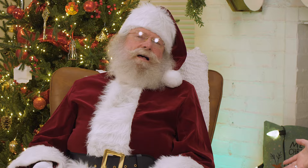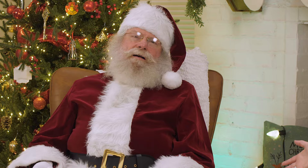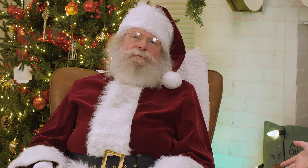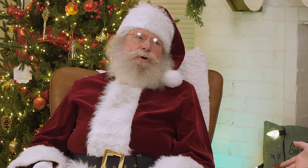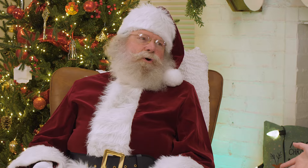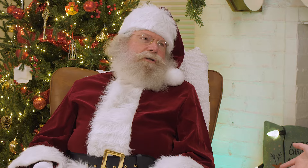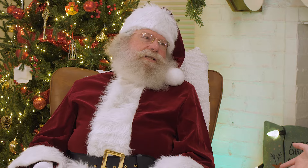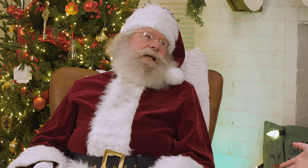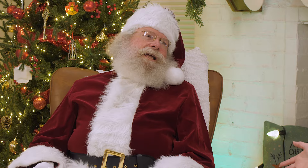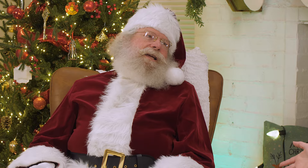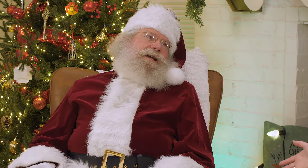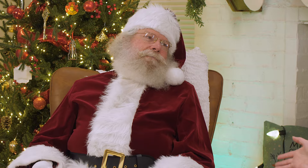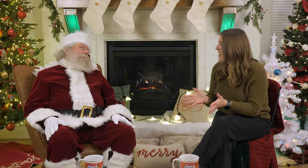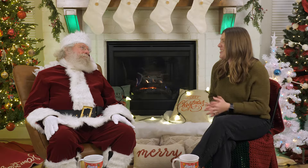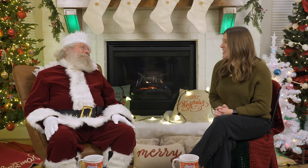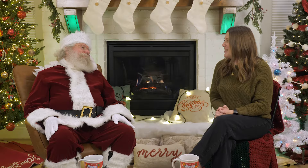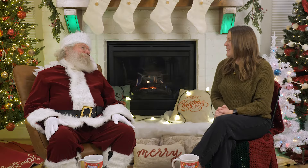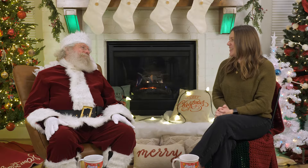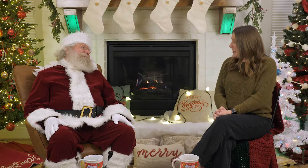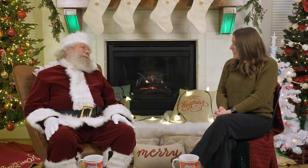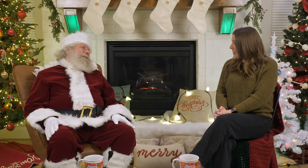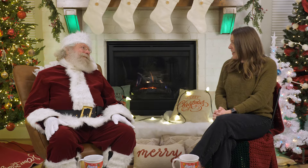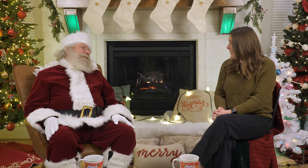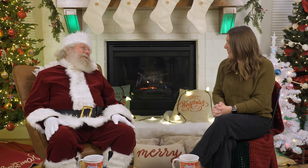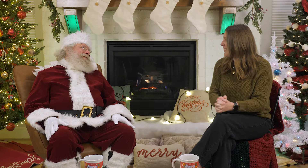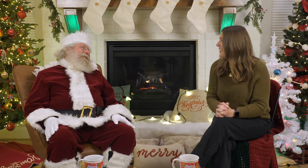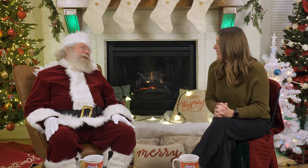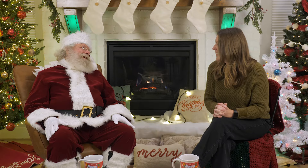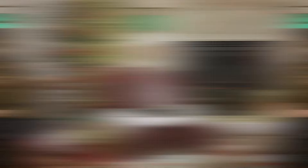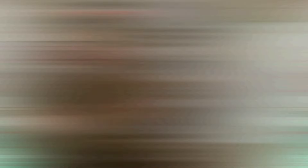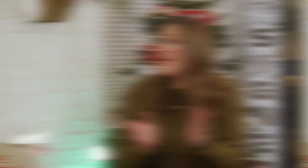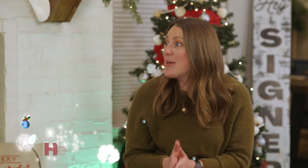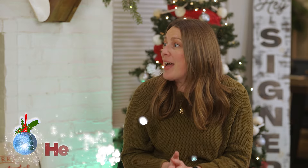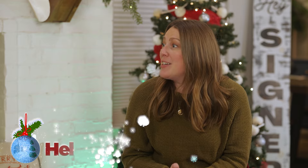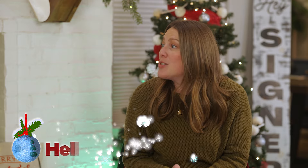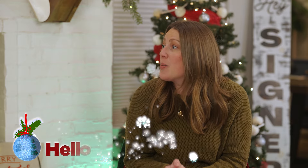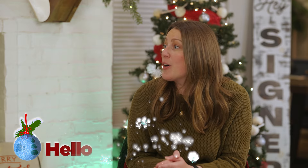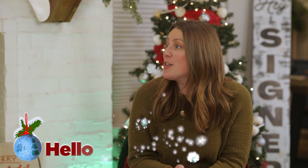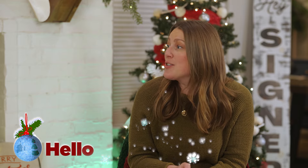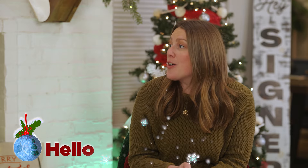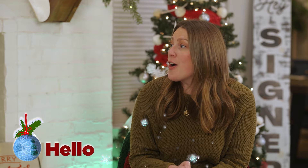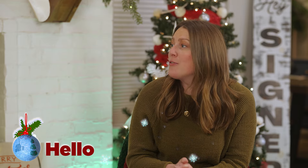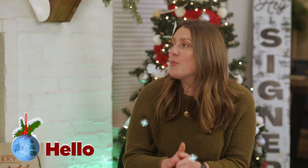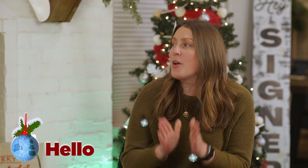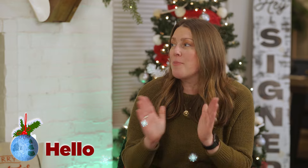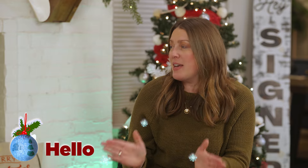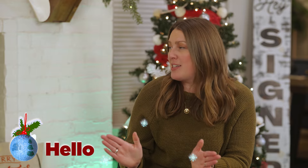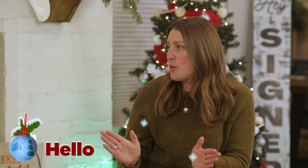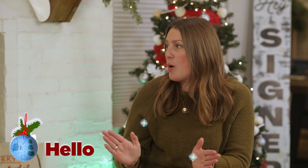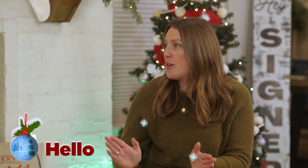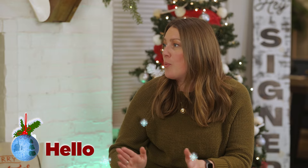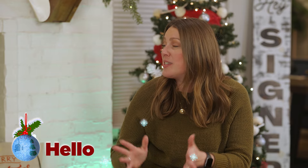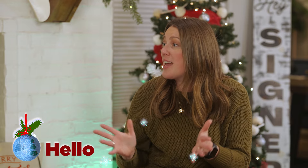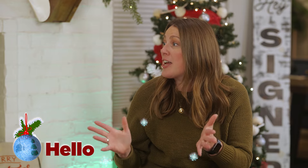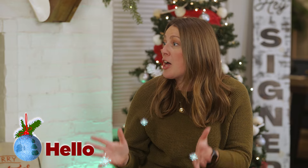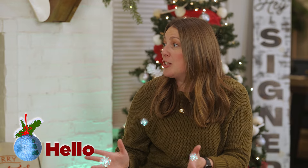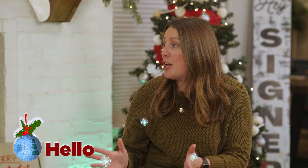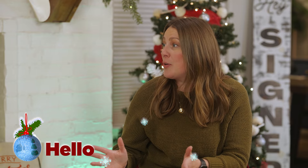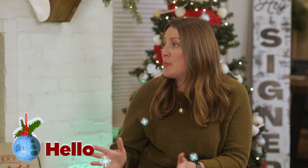Of course I am. Awesome. Here we go. All right. Okay. So we're going to start off with a basic one with saying hello.